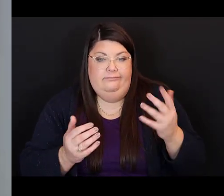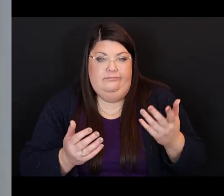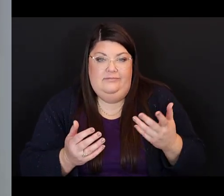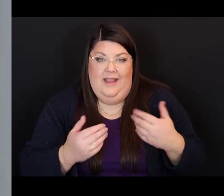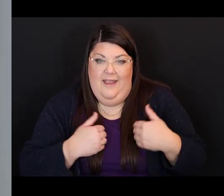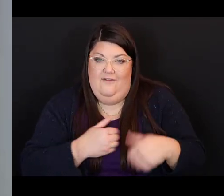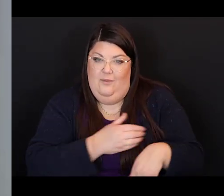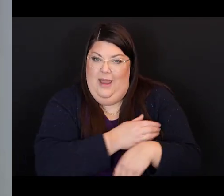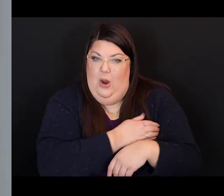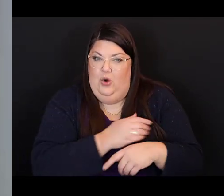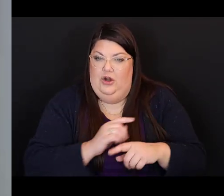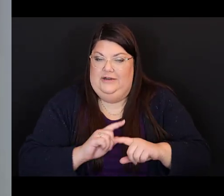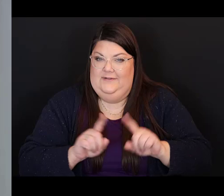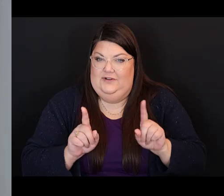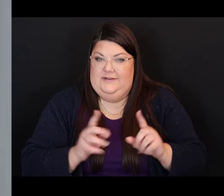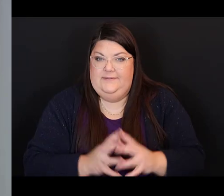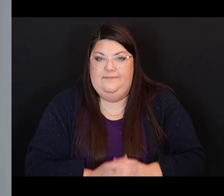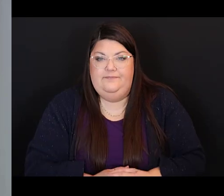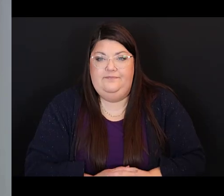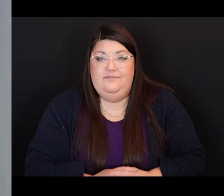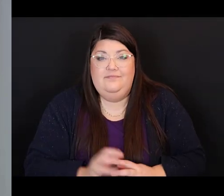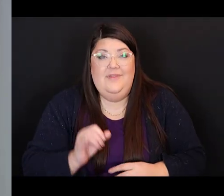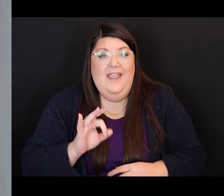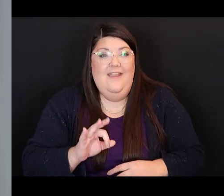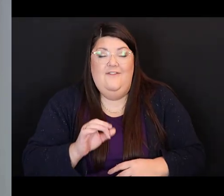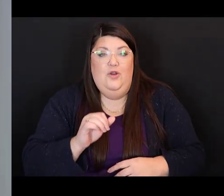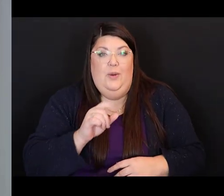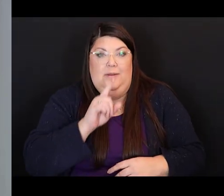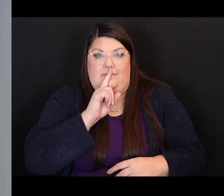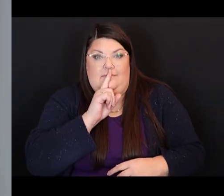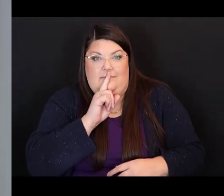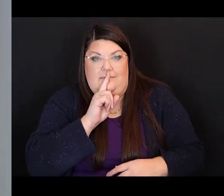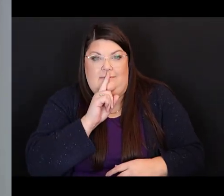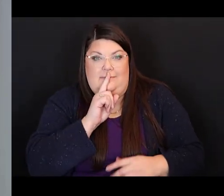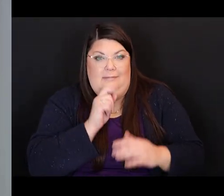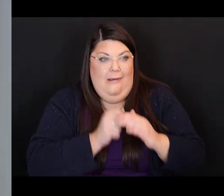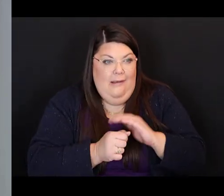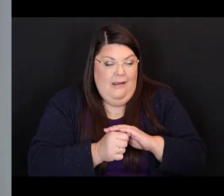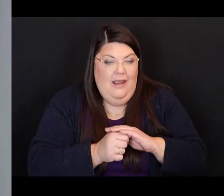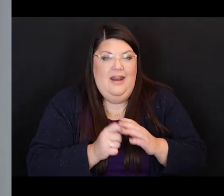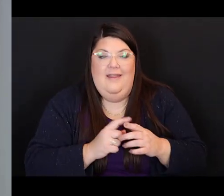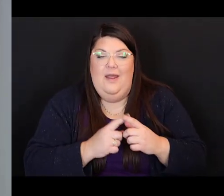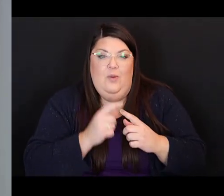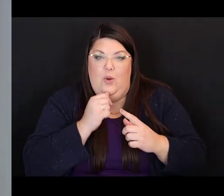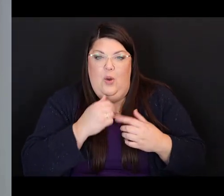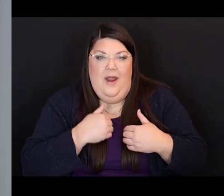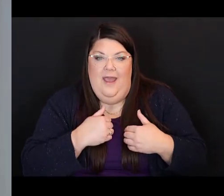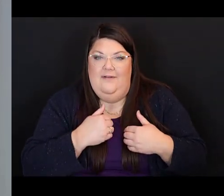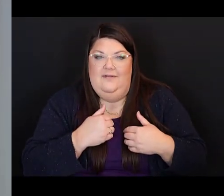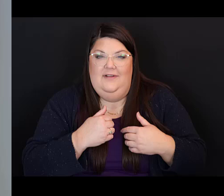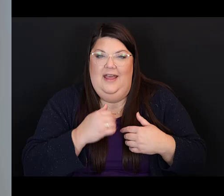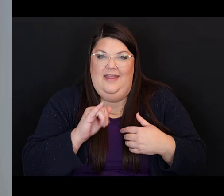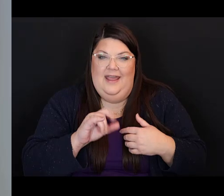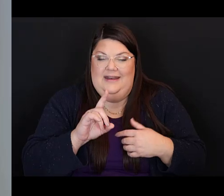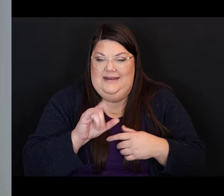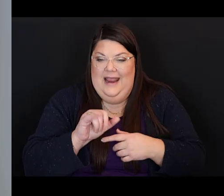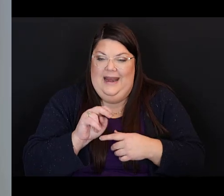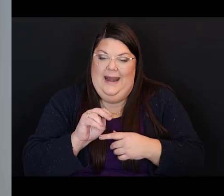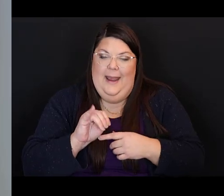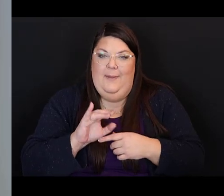don't acknowledge that, we're not going to have the dynamic relationship we're hoping for. So,